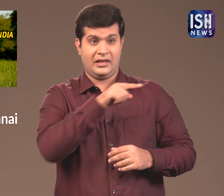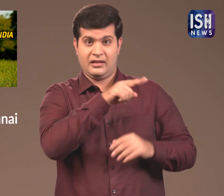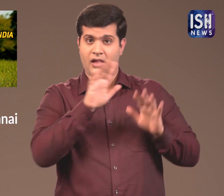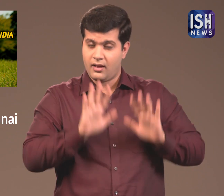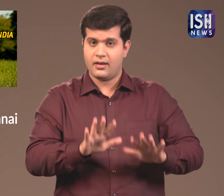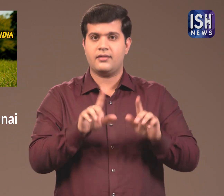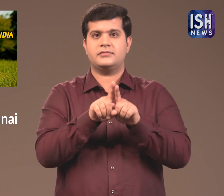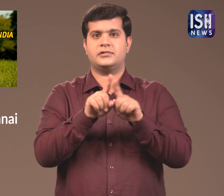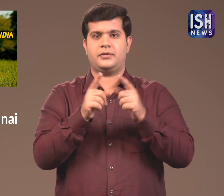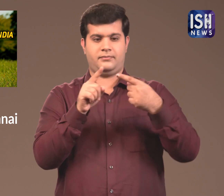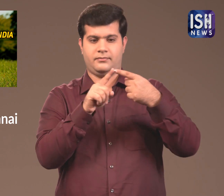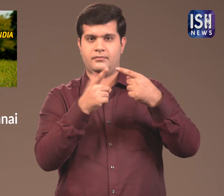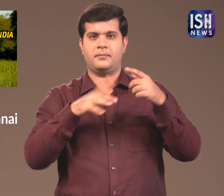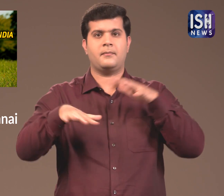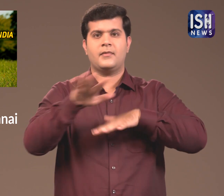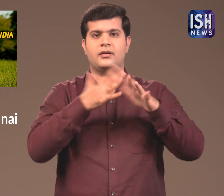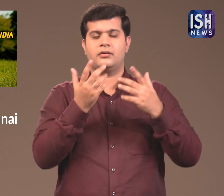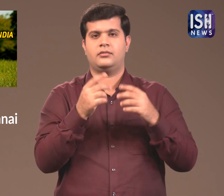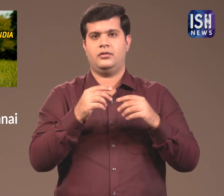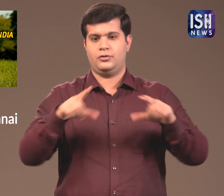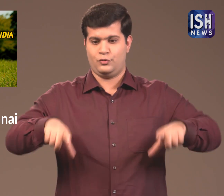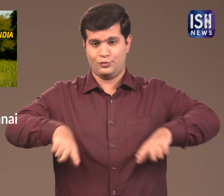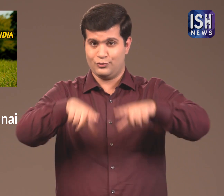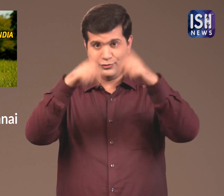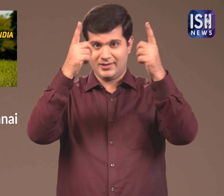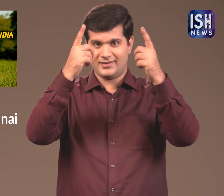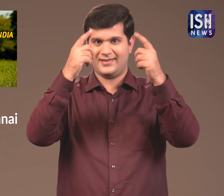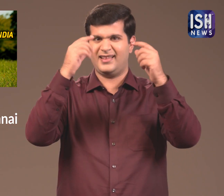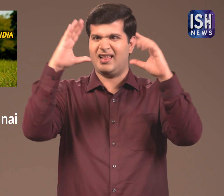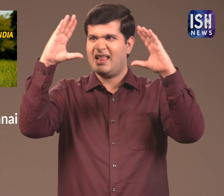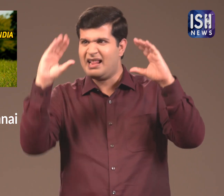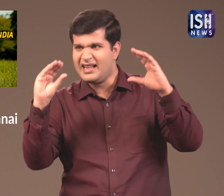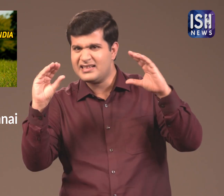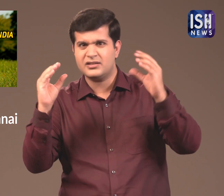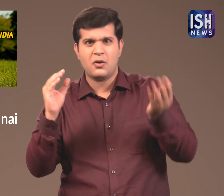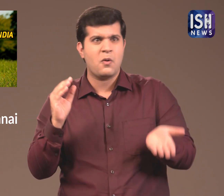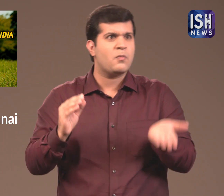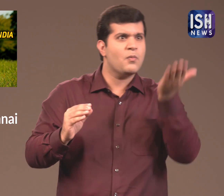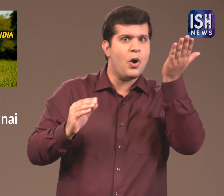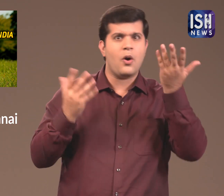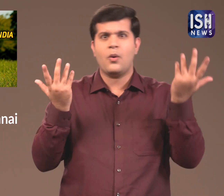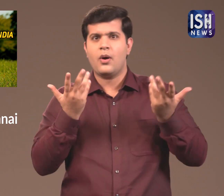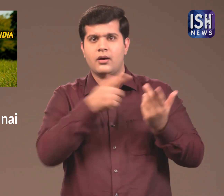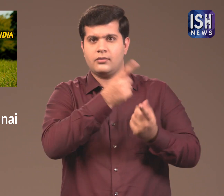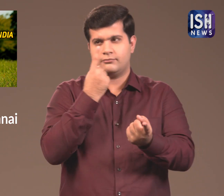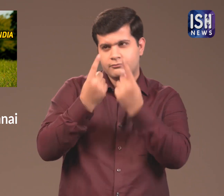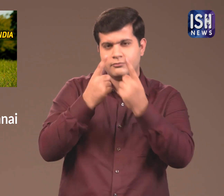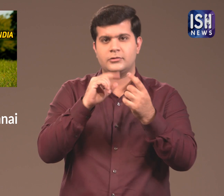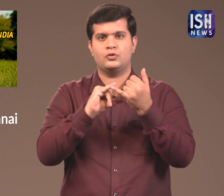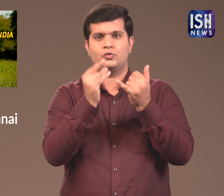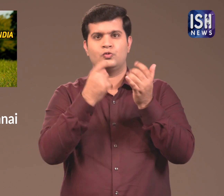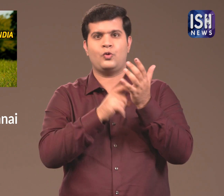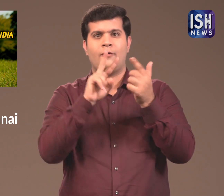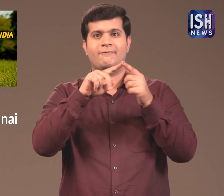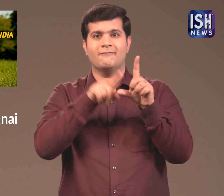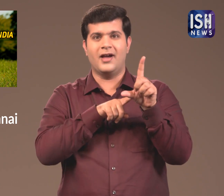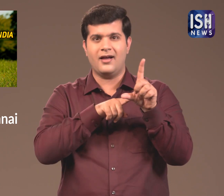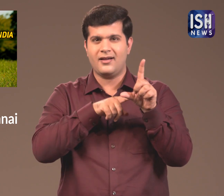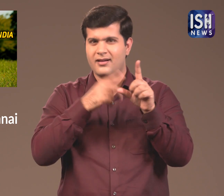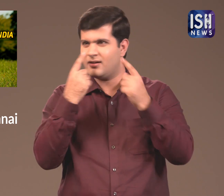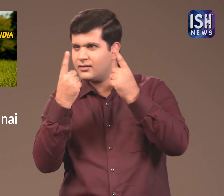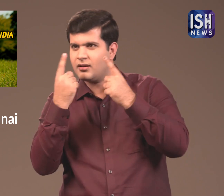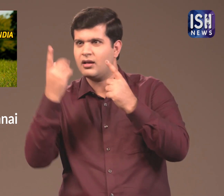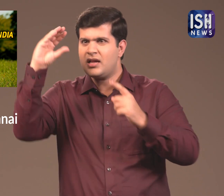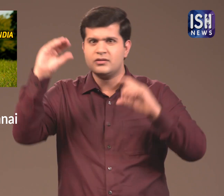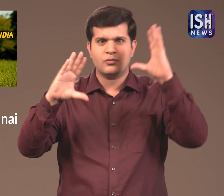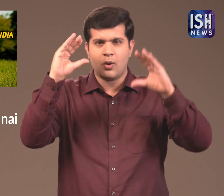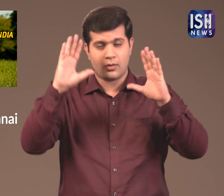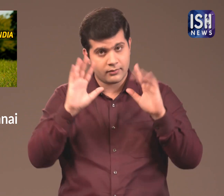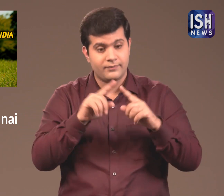They conduct a survey to see the distribution of trees in different areas.